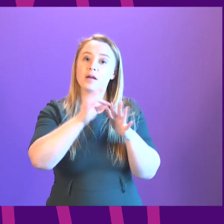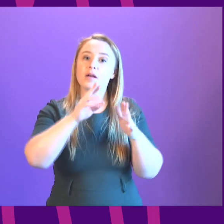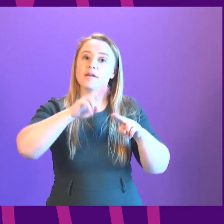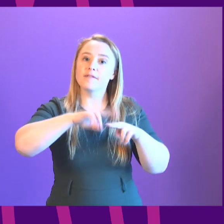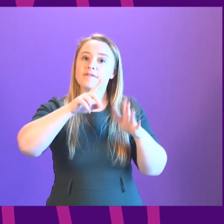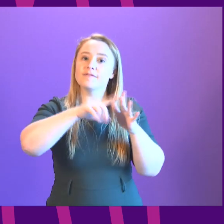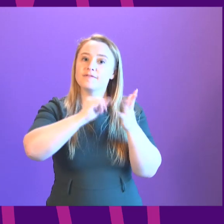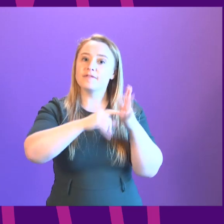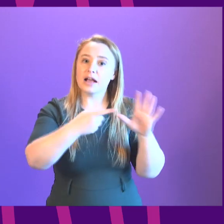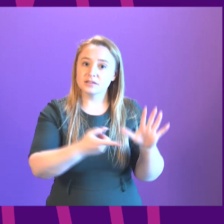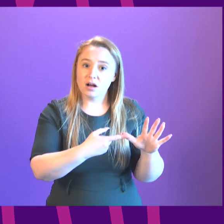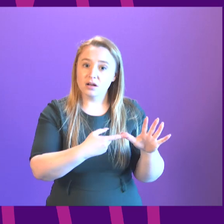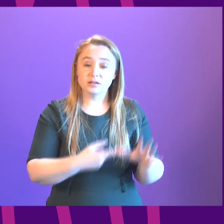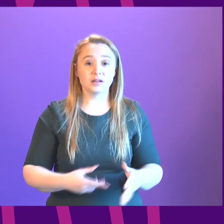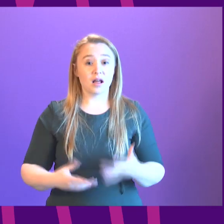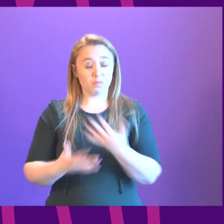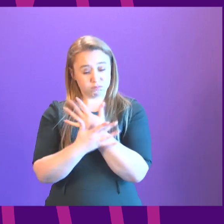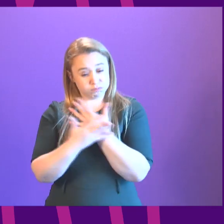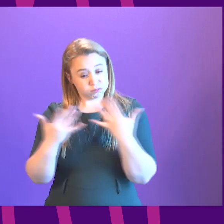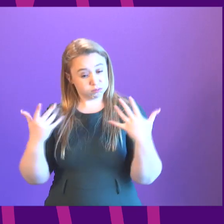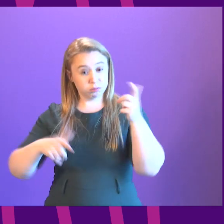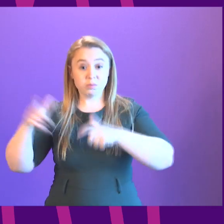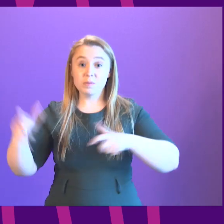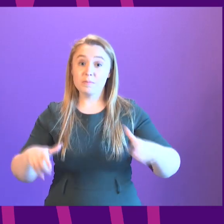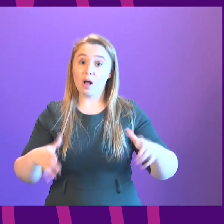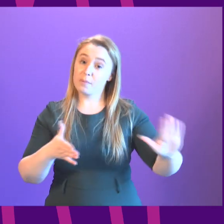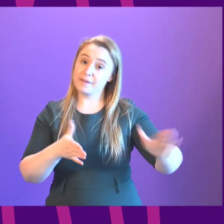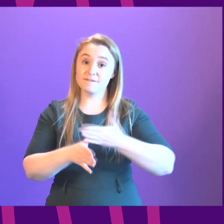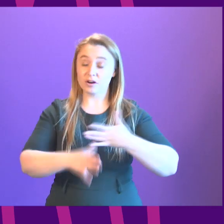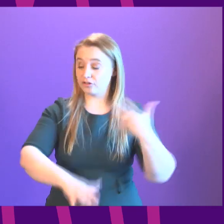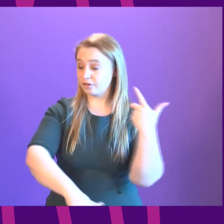of people have already had their first dose. We are hoping that other vaccines will get